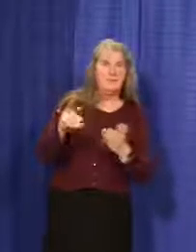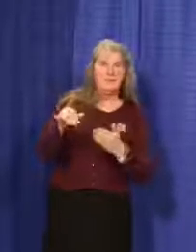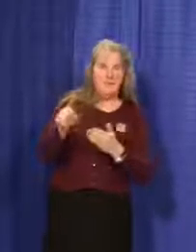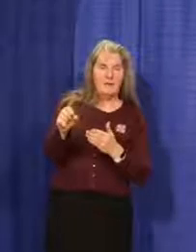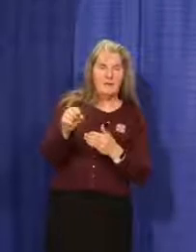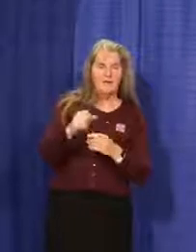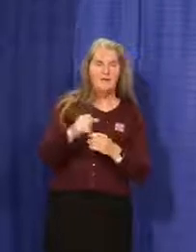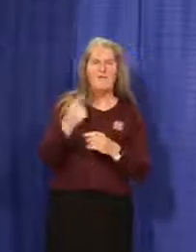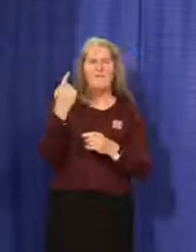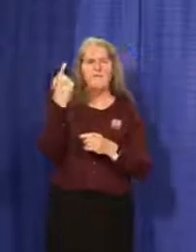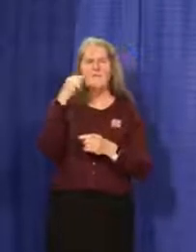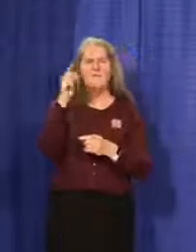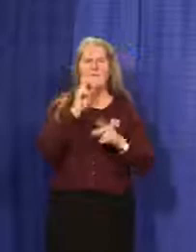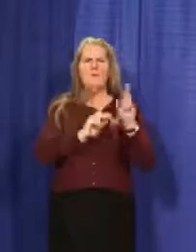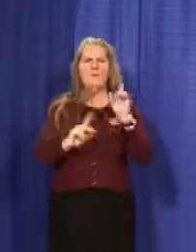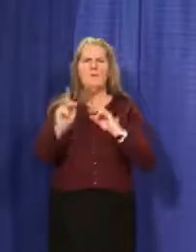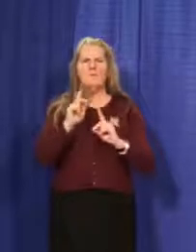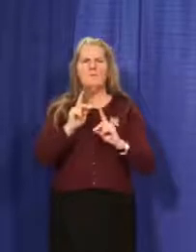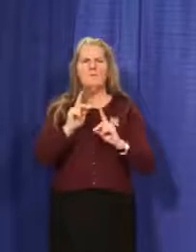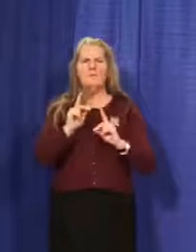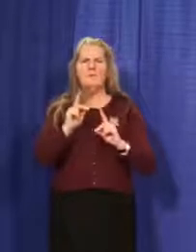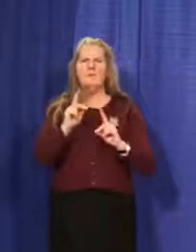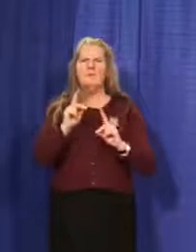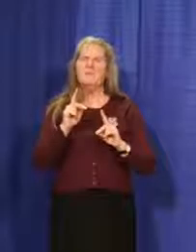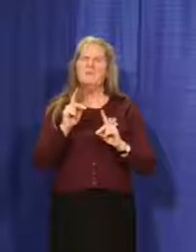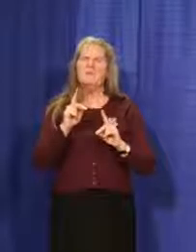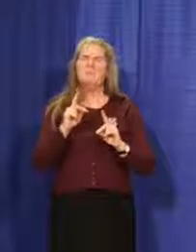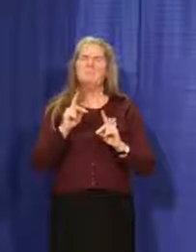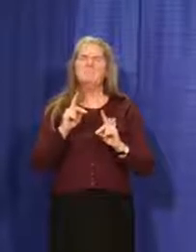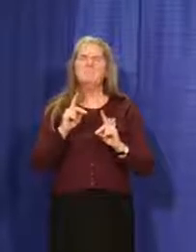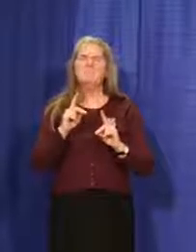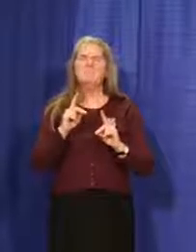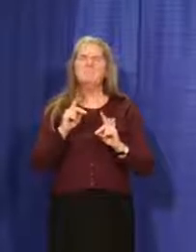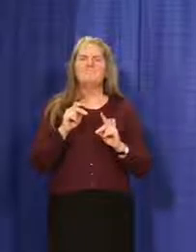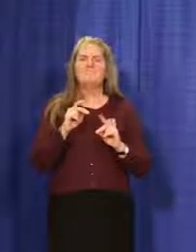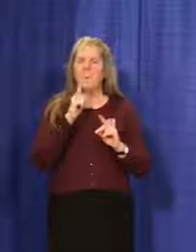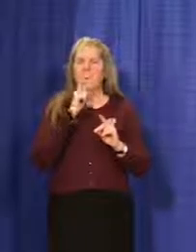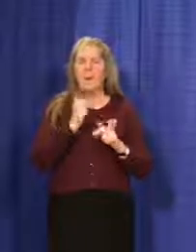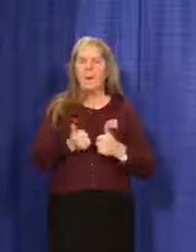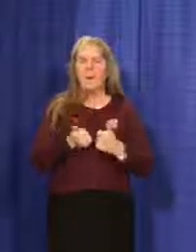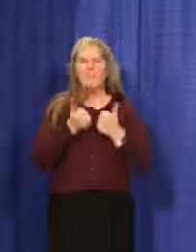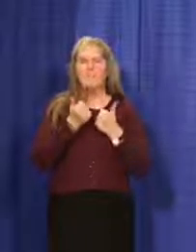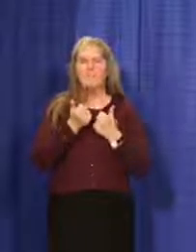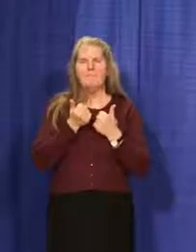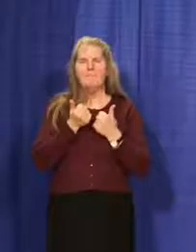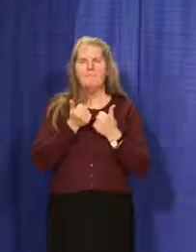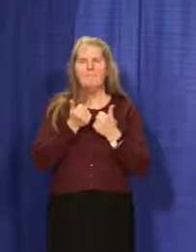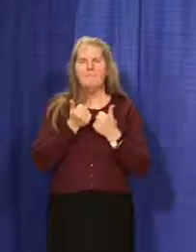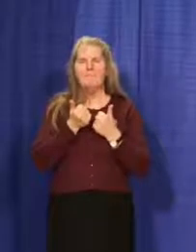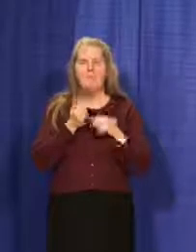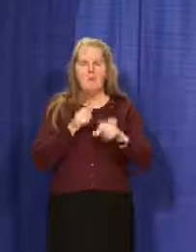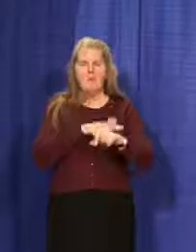first time for those in a similar settings. So those who are residents of